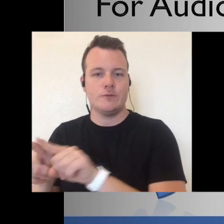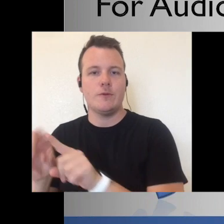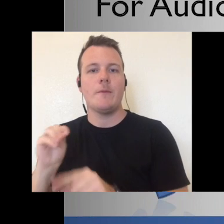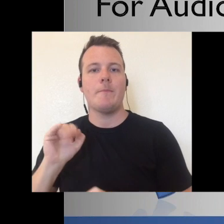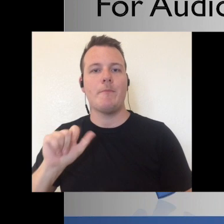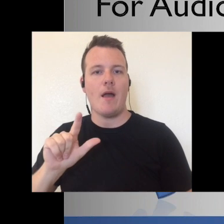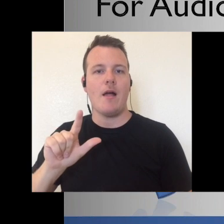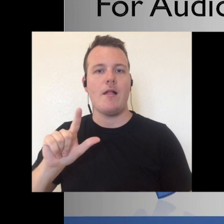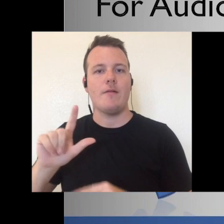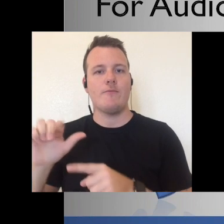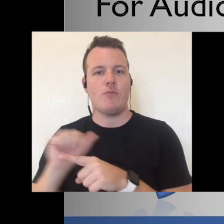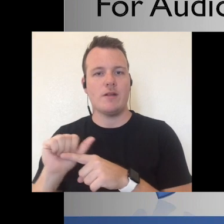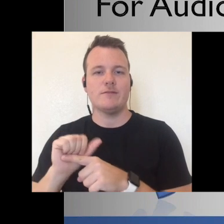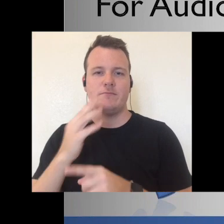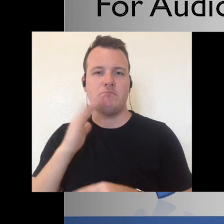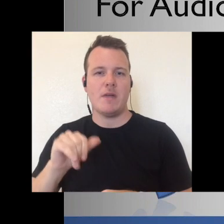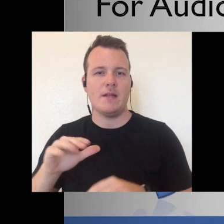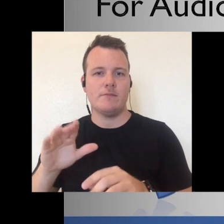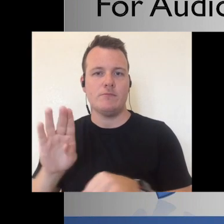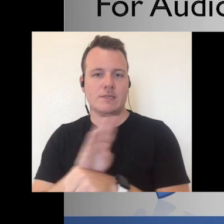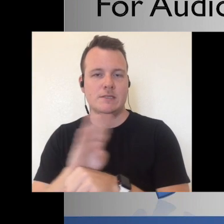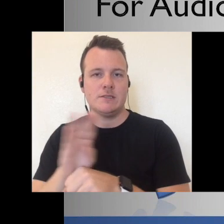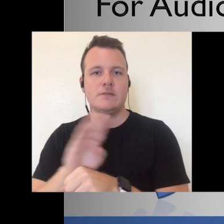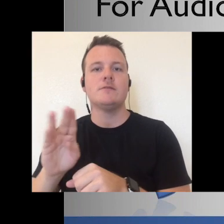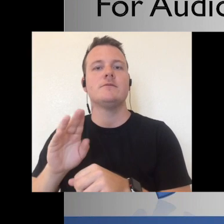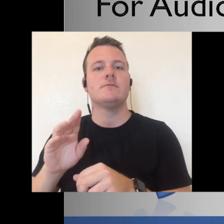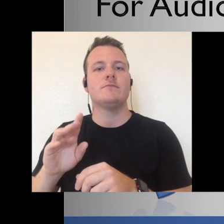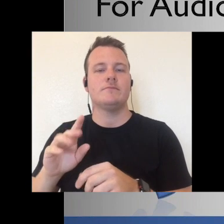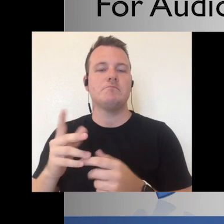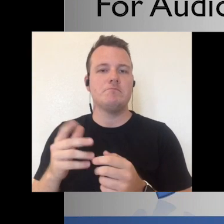time, I'd like to turn it over to Dr. Traynor.